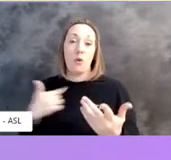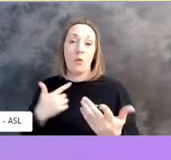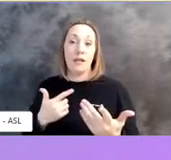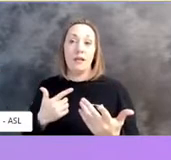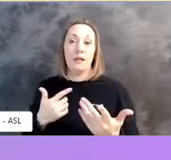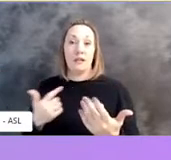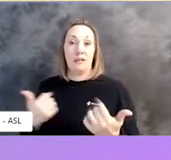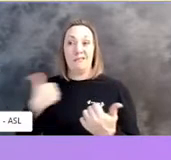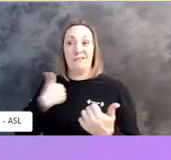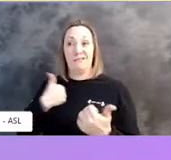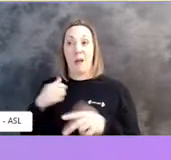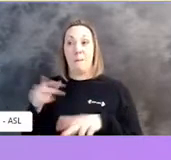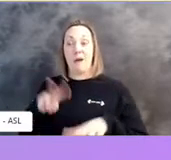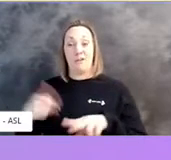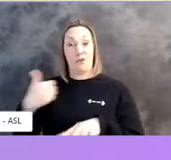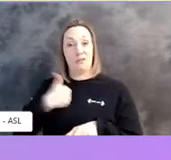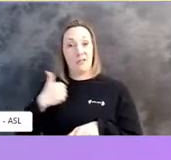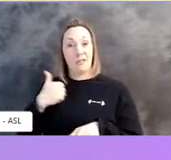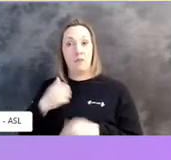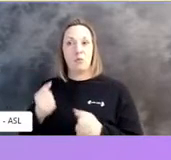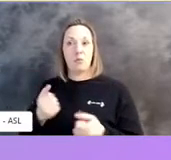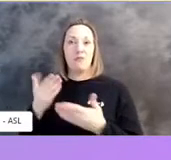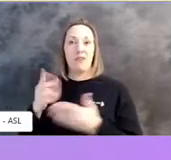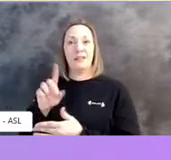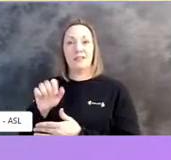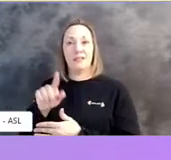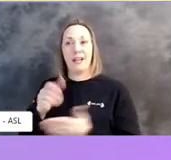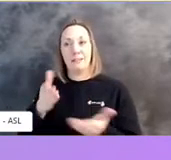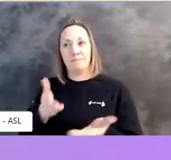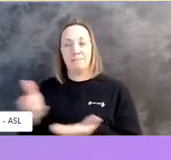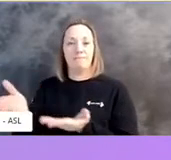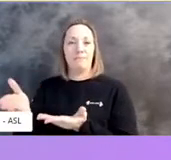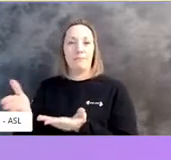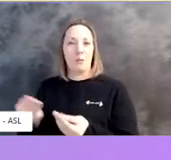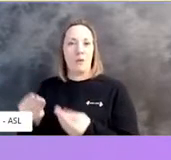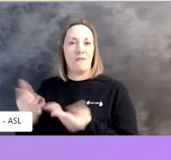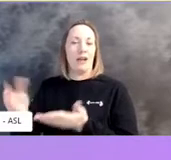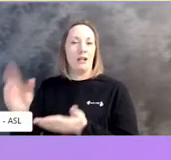lot of public bodies didn't have any data on the accessibility of their